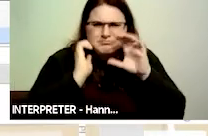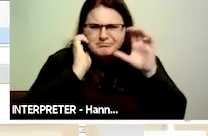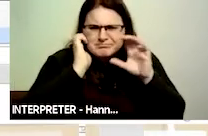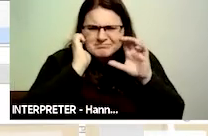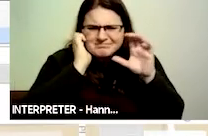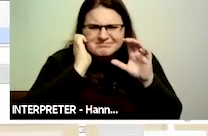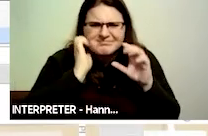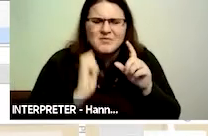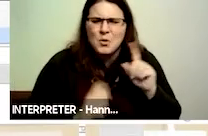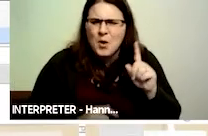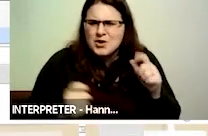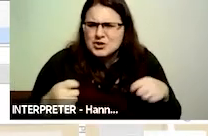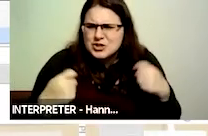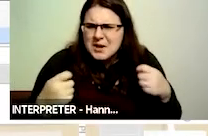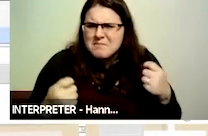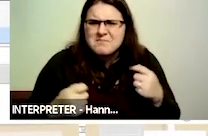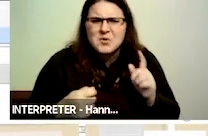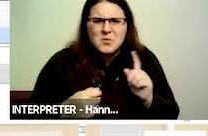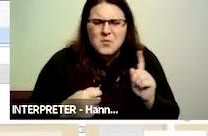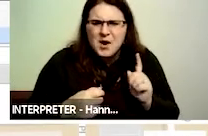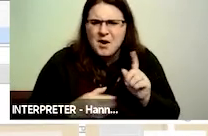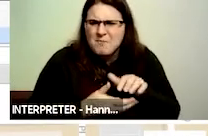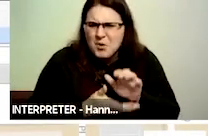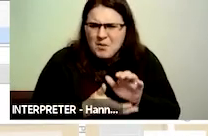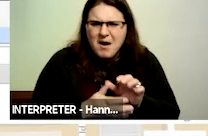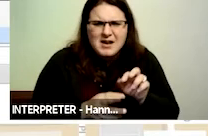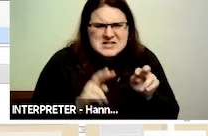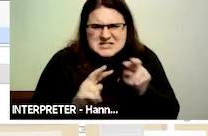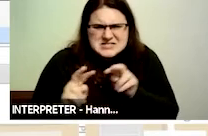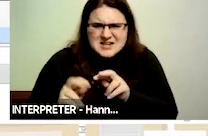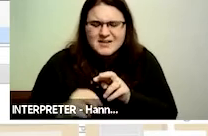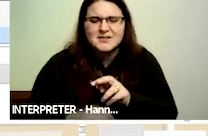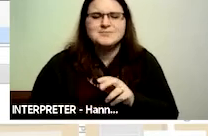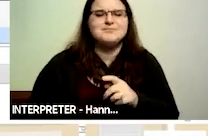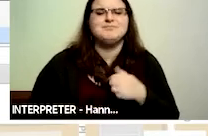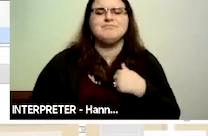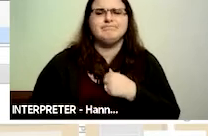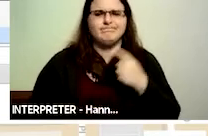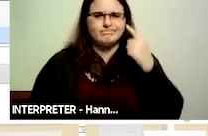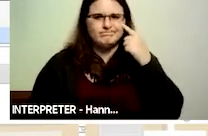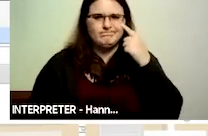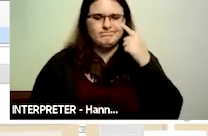Ben Woelk: So what we did with this is the idea was that if we know where the sites. Are we can